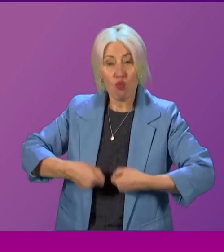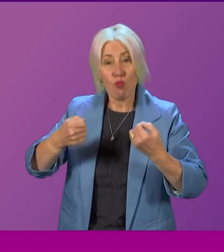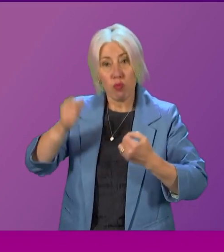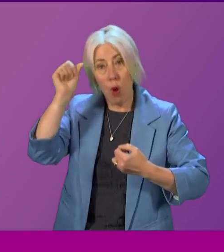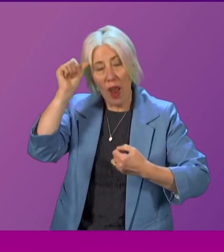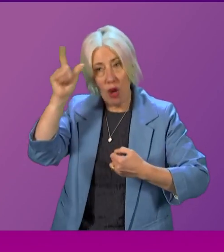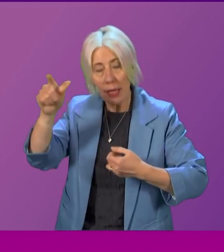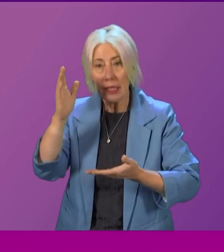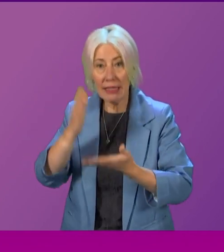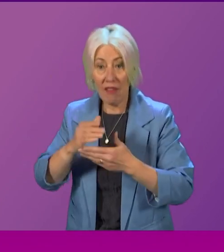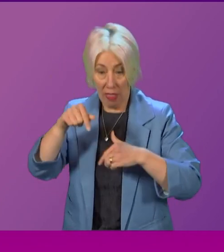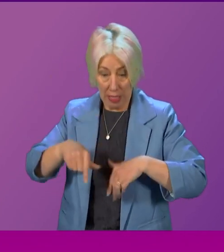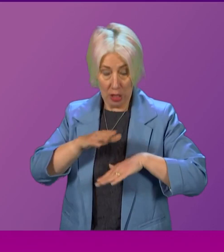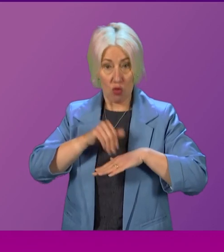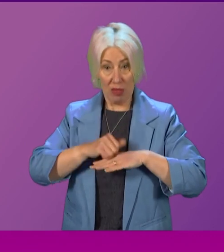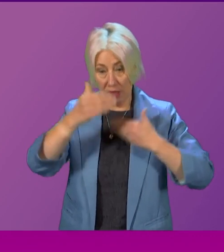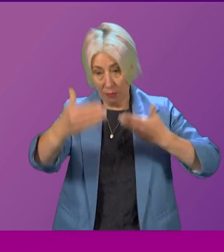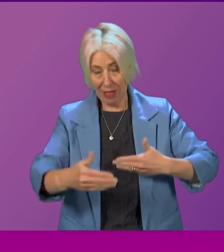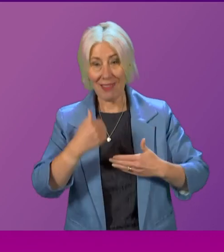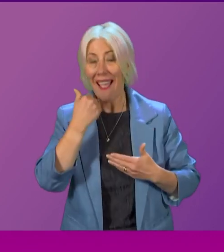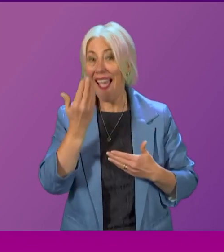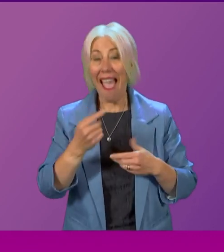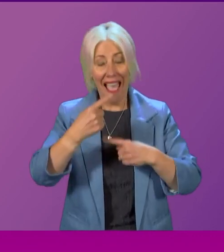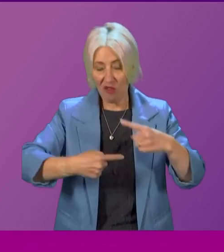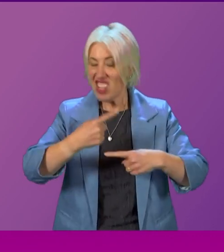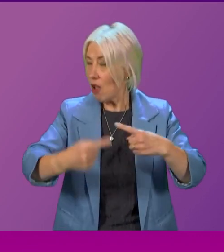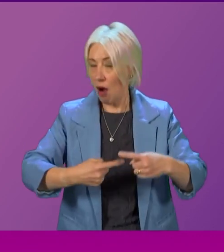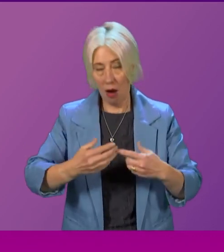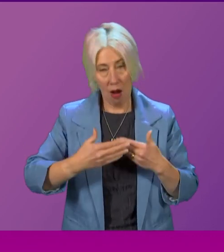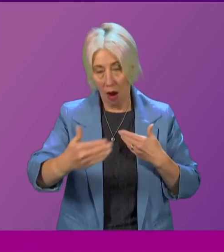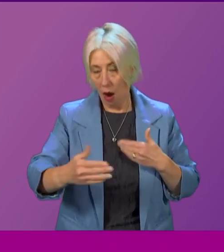As we approach the festive season, we will, as we do every year and beyond, take steps